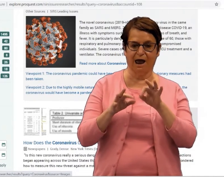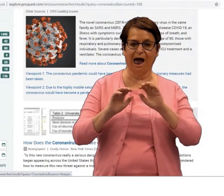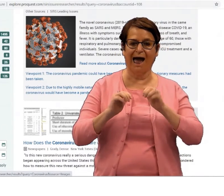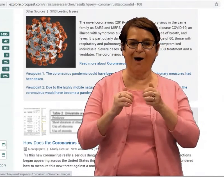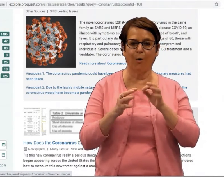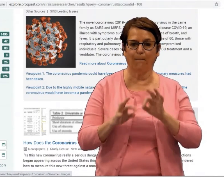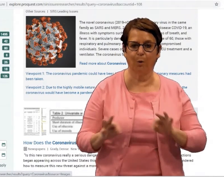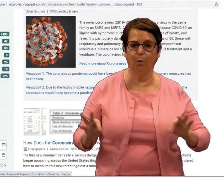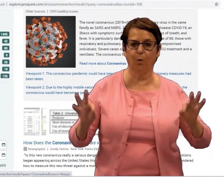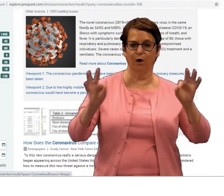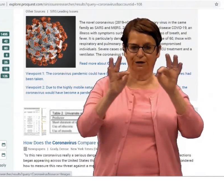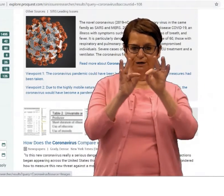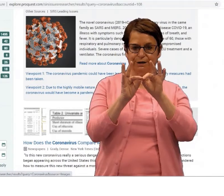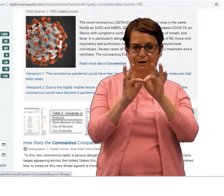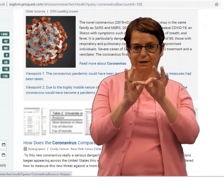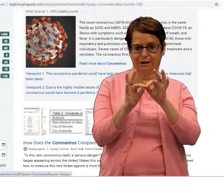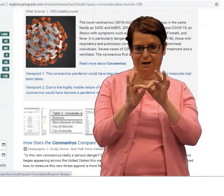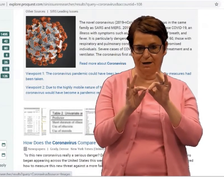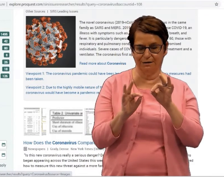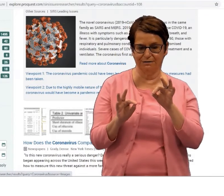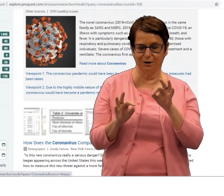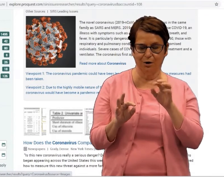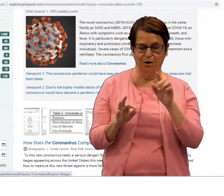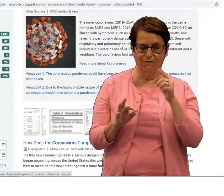I want to explain how important it